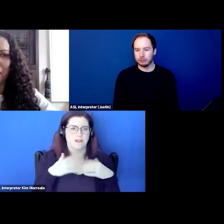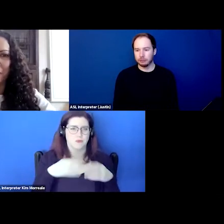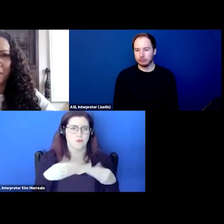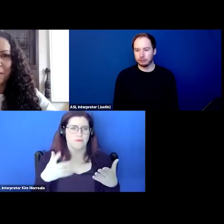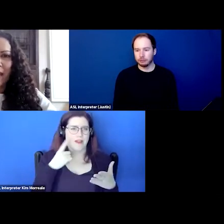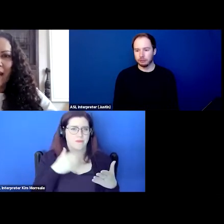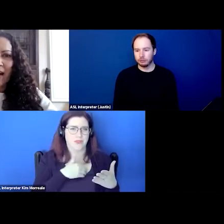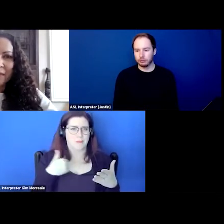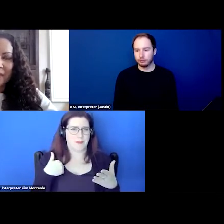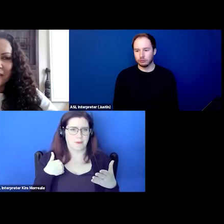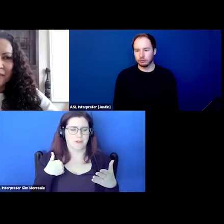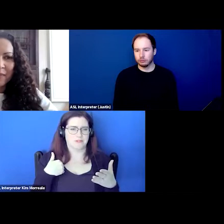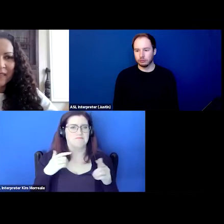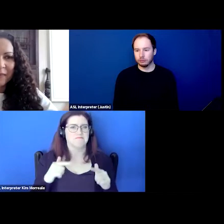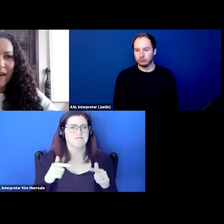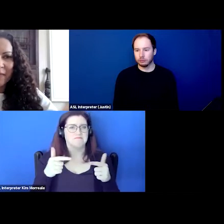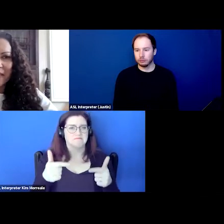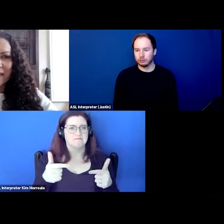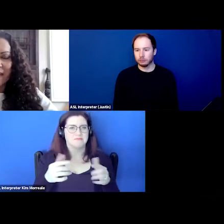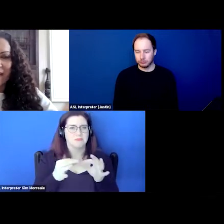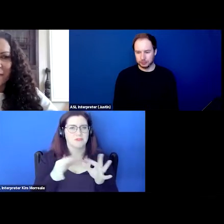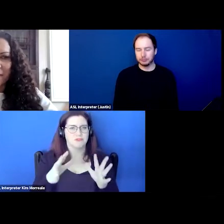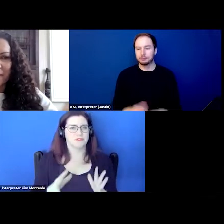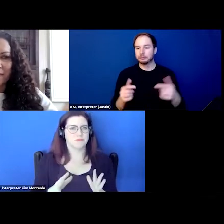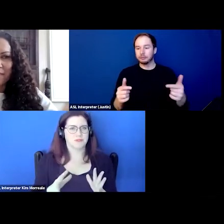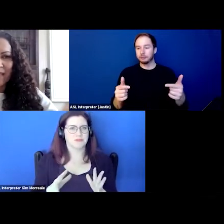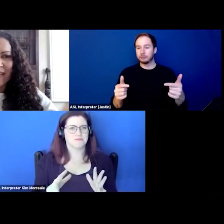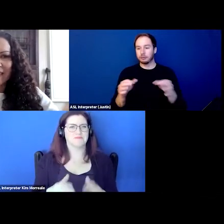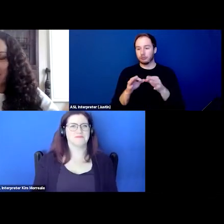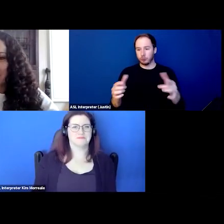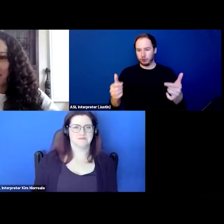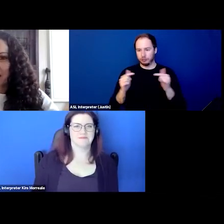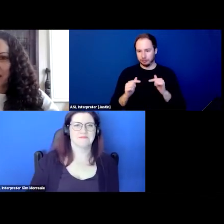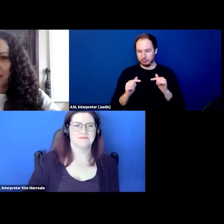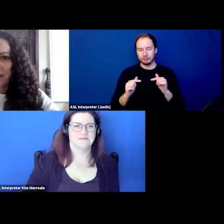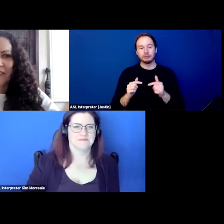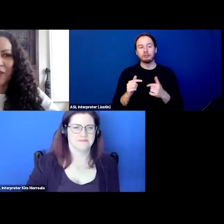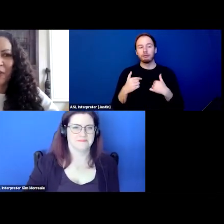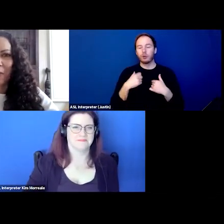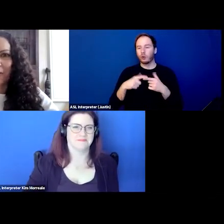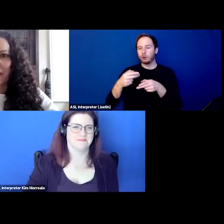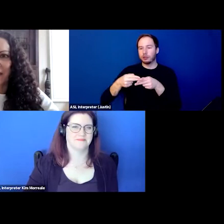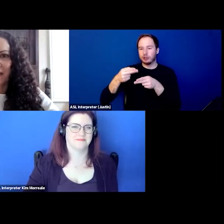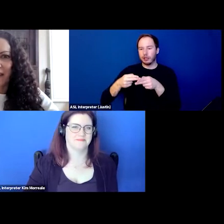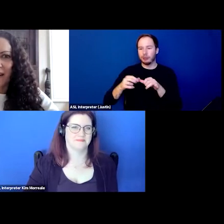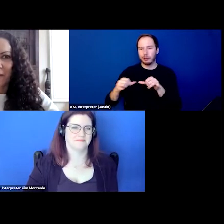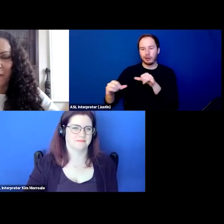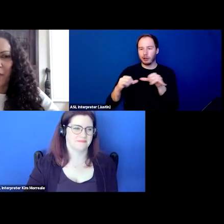So just some common agencies and divisions that you would work with